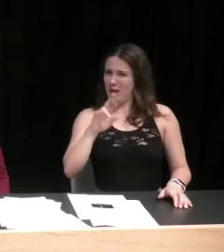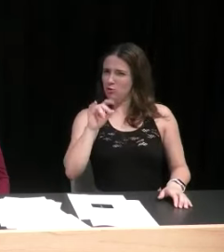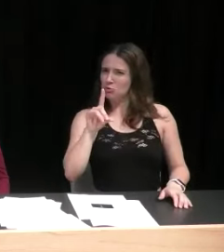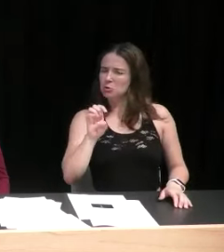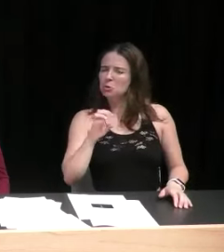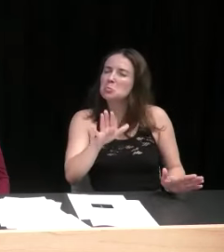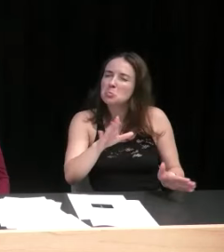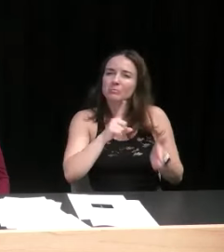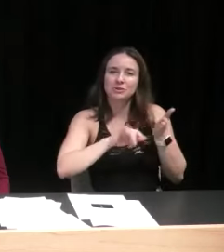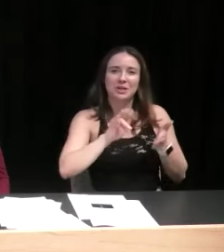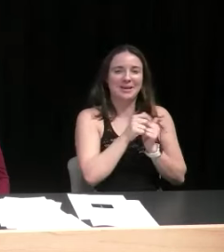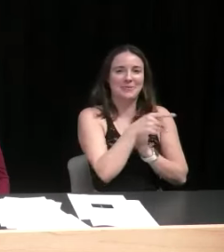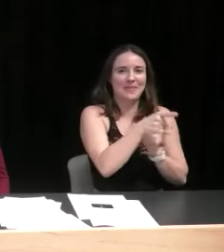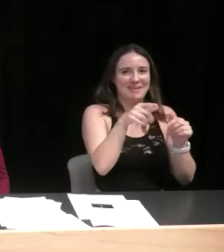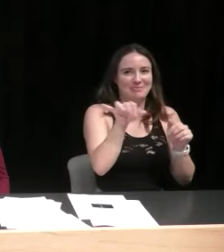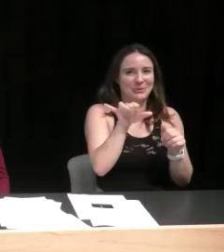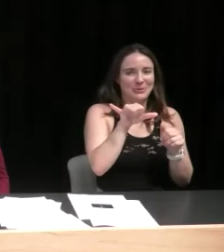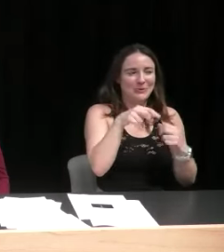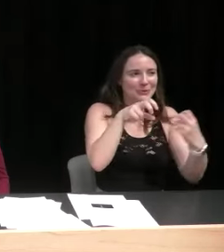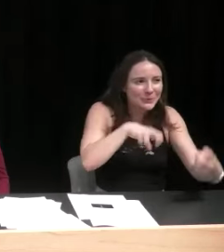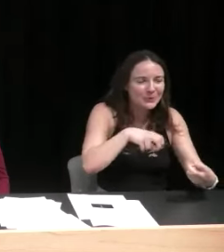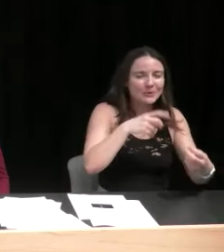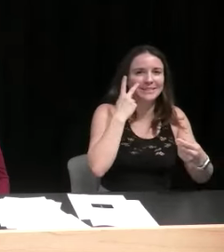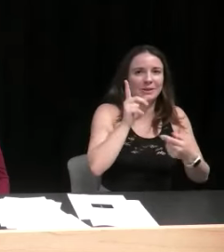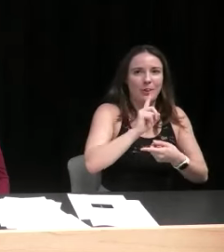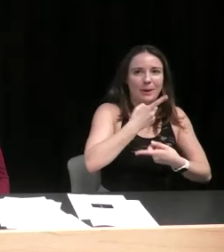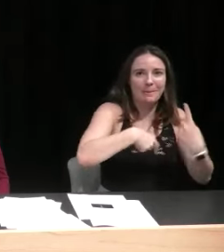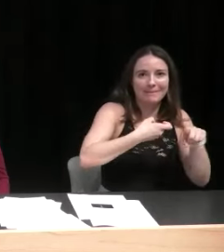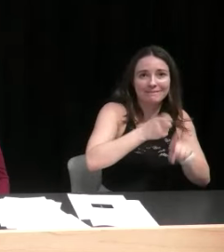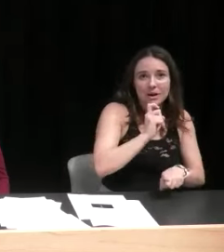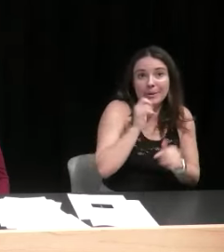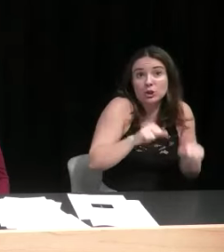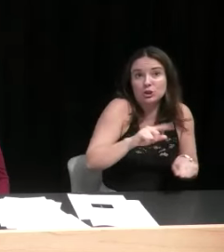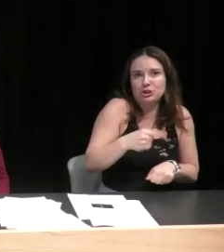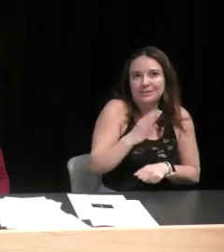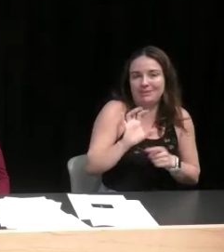person is doing something that feels rude check in with them too and sit down with them and and